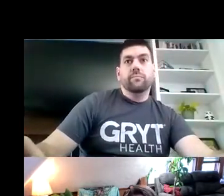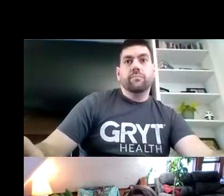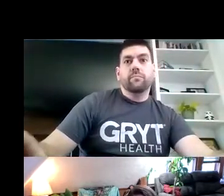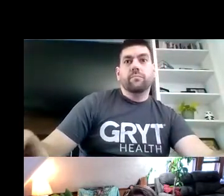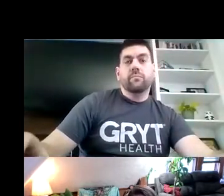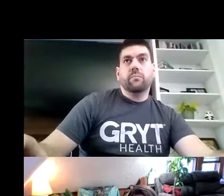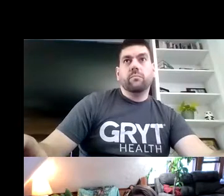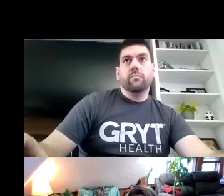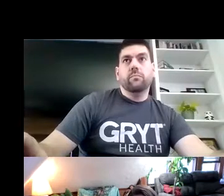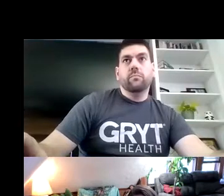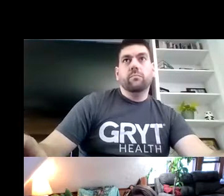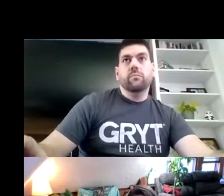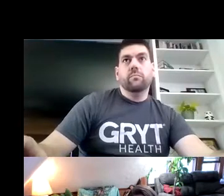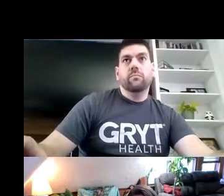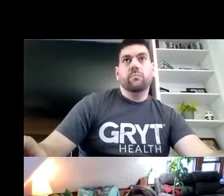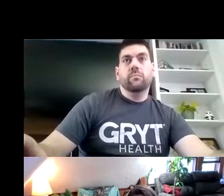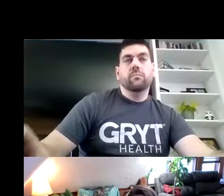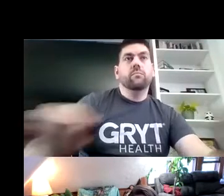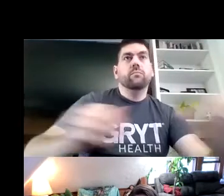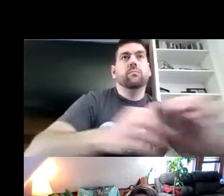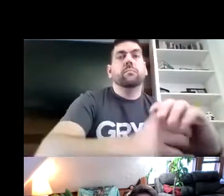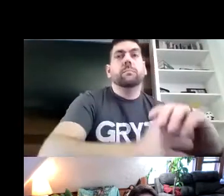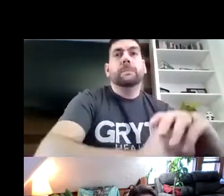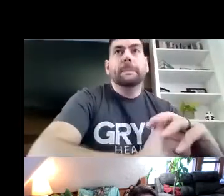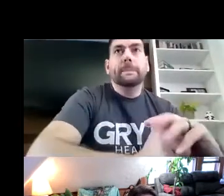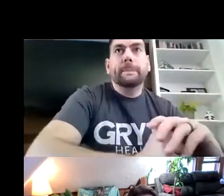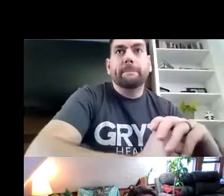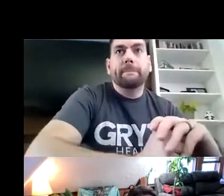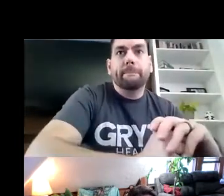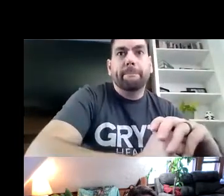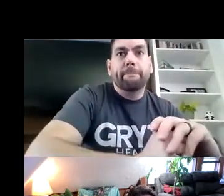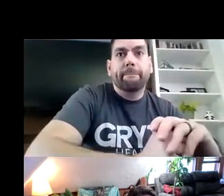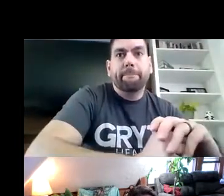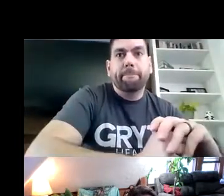is being asked to assist healthcare professionals